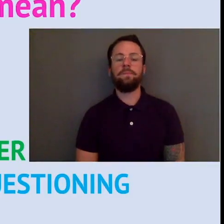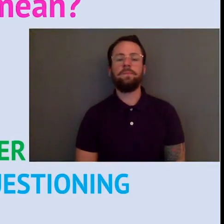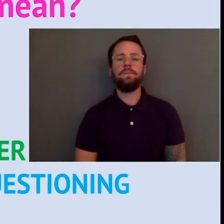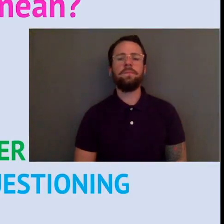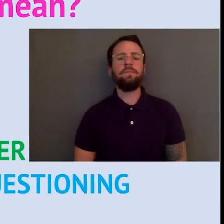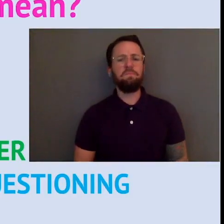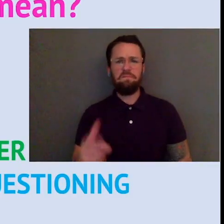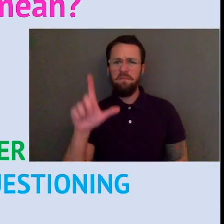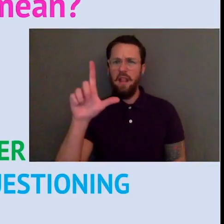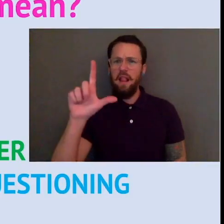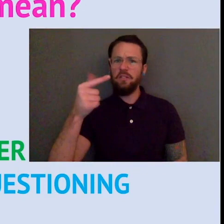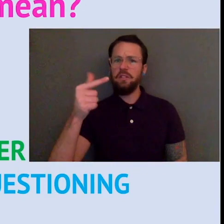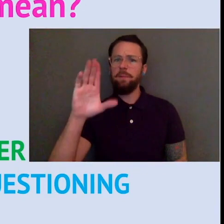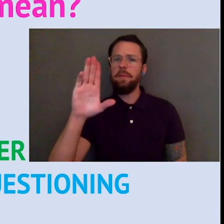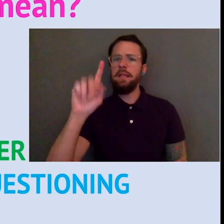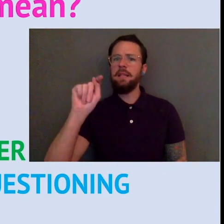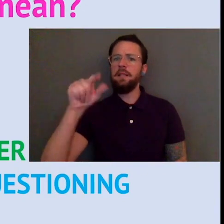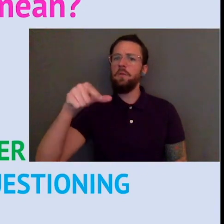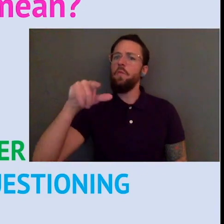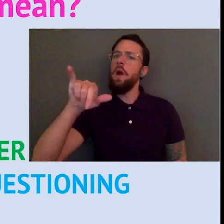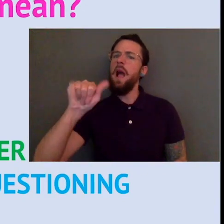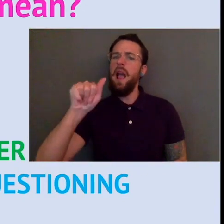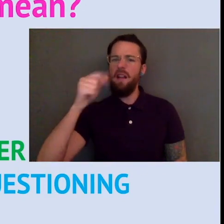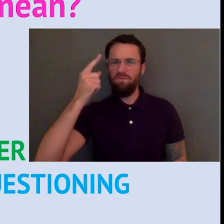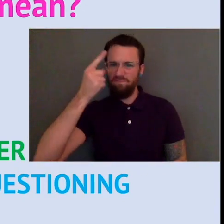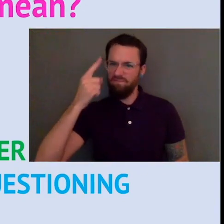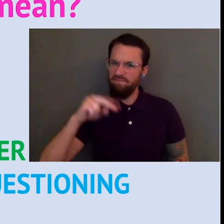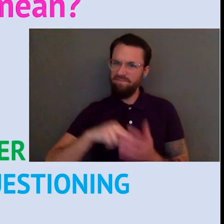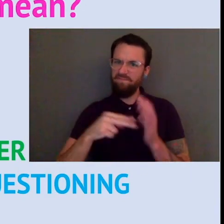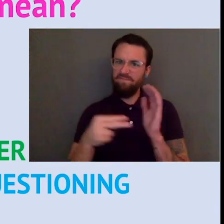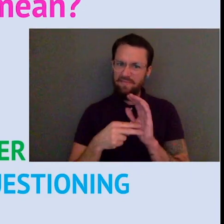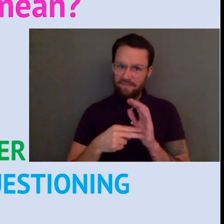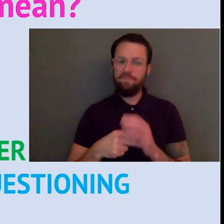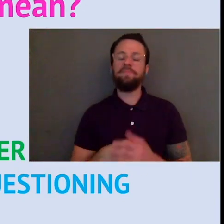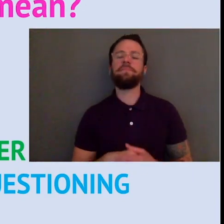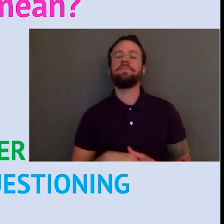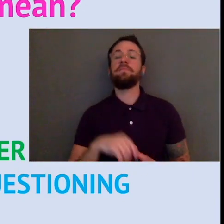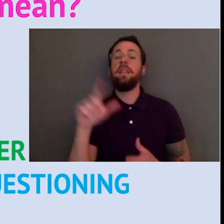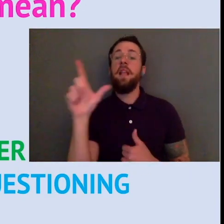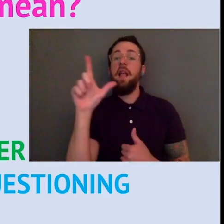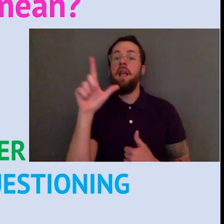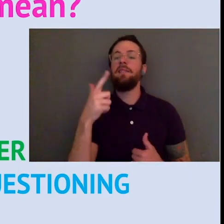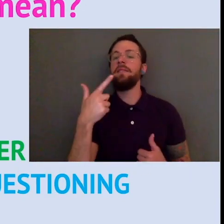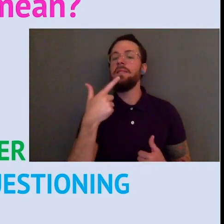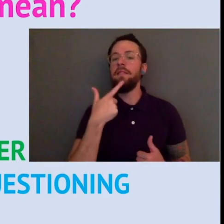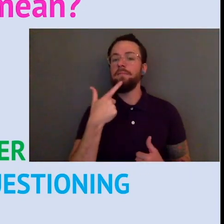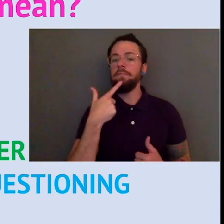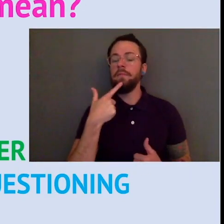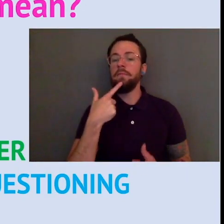I would like to take a minute to define the LGBTQIA.